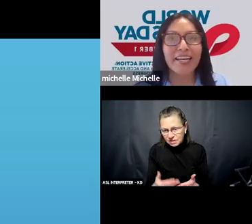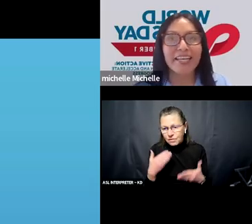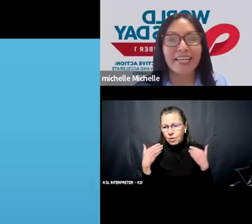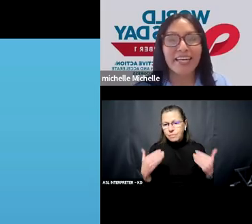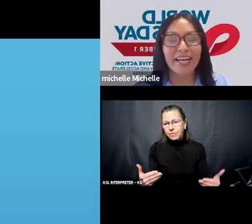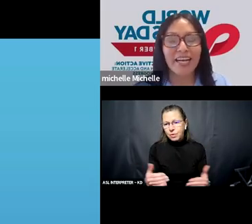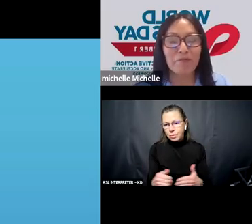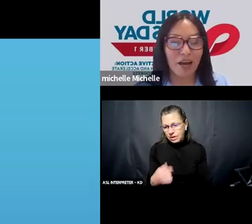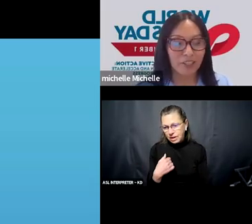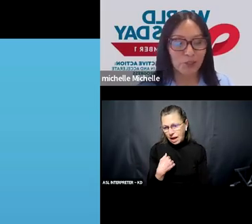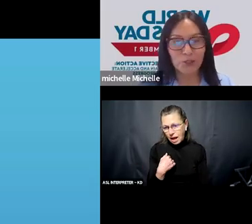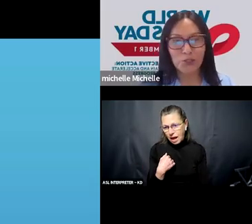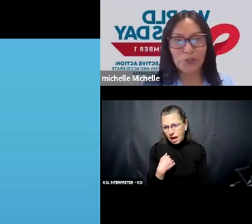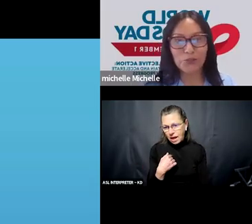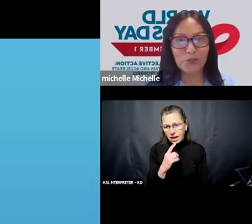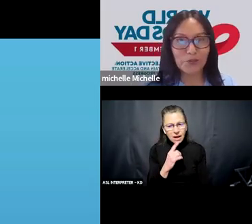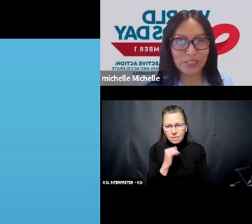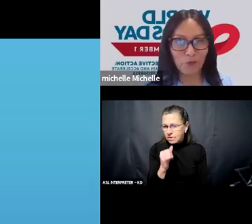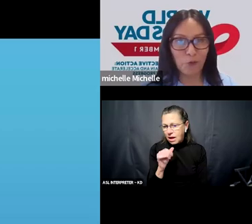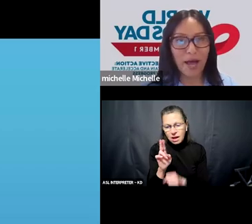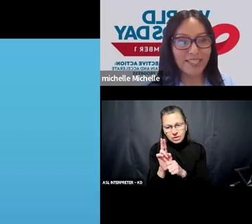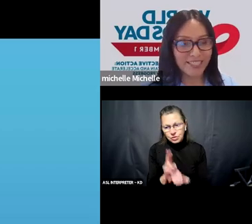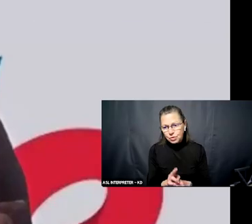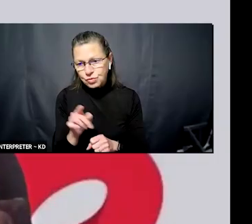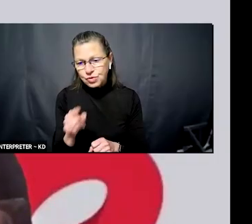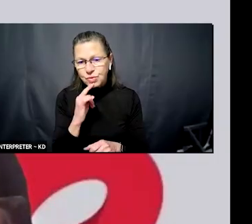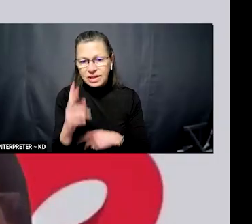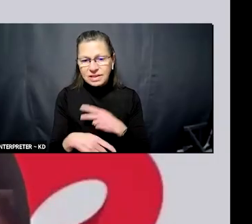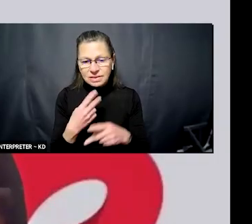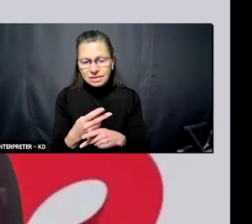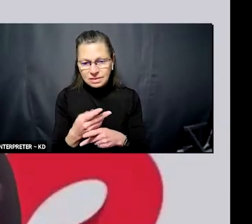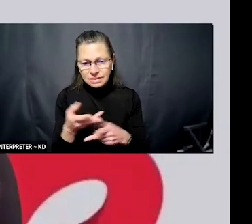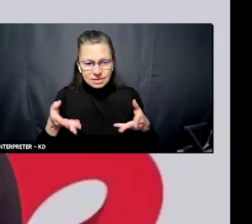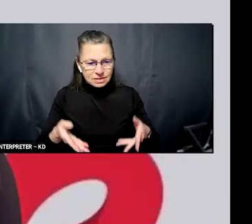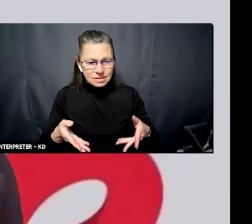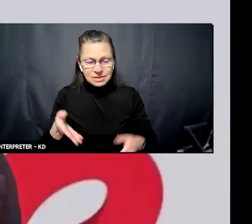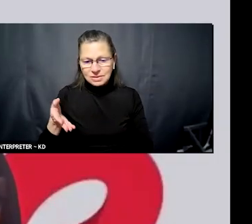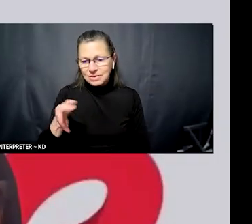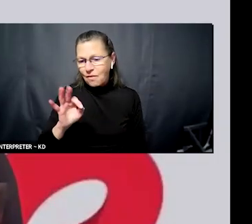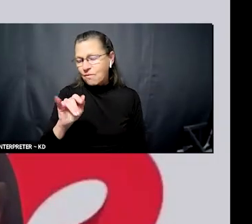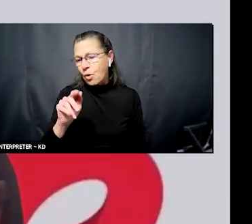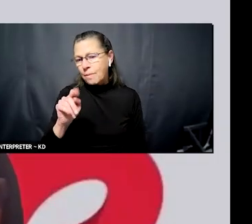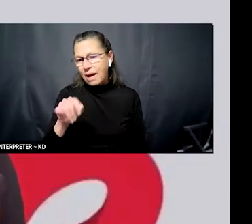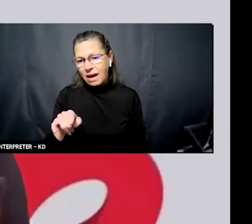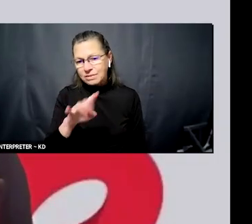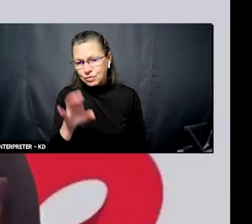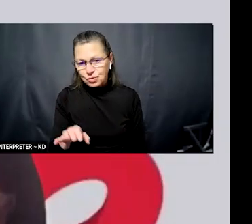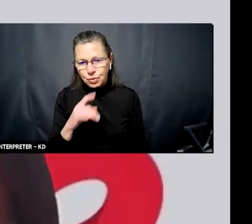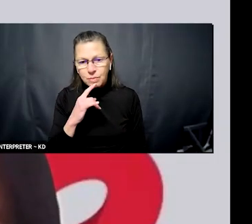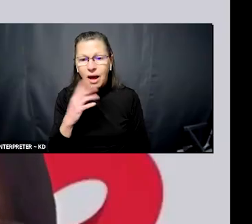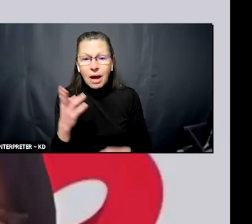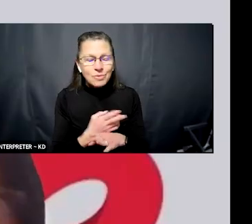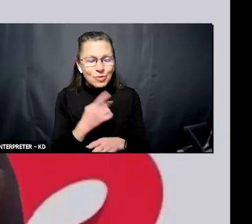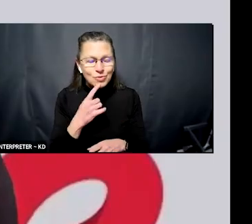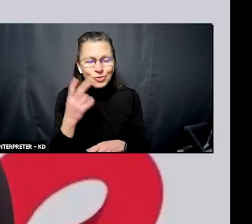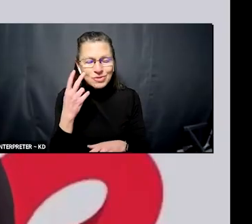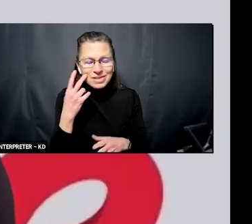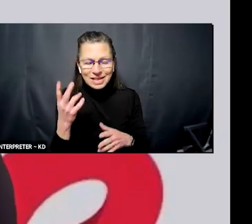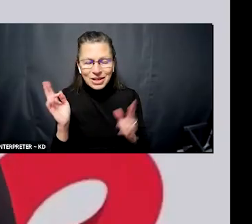I am not used to this format in presenting. I am used to seeing people's faces and their smiles